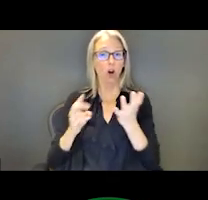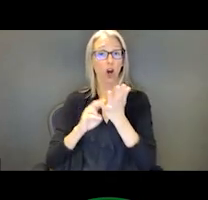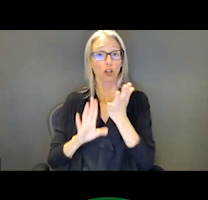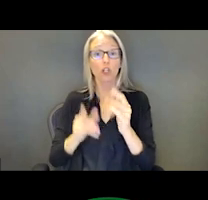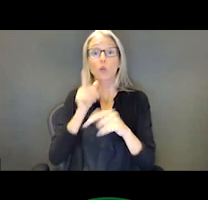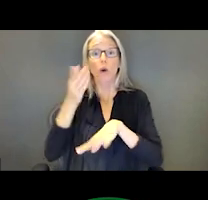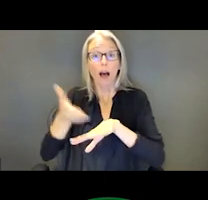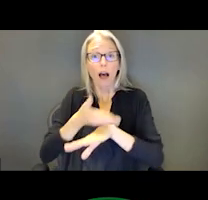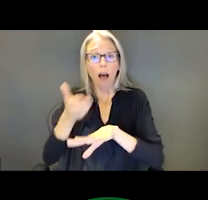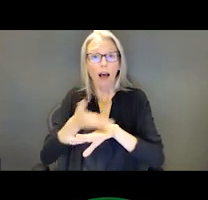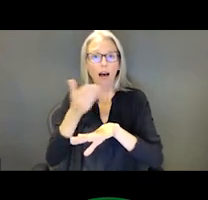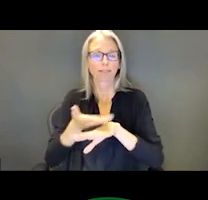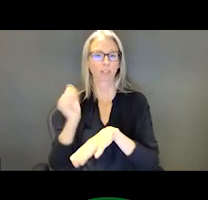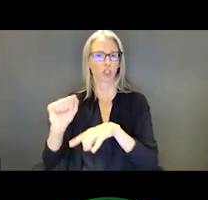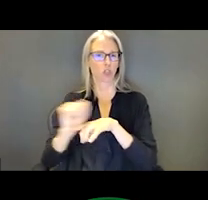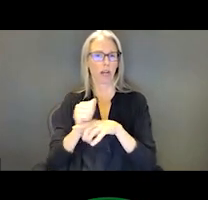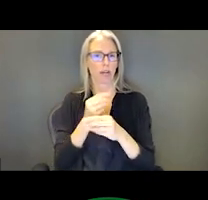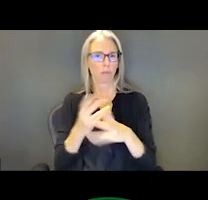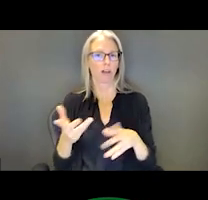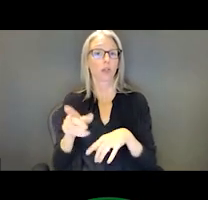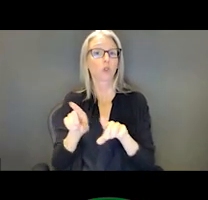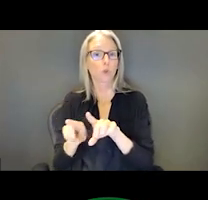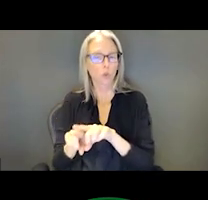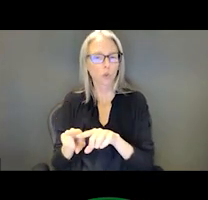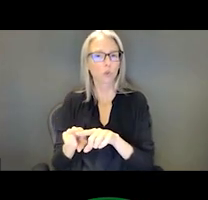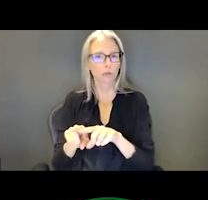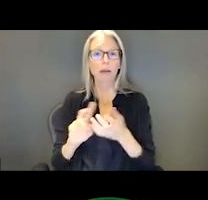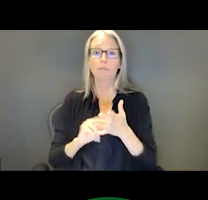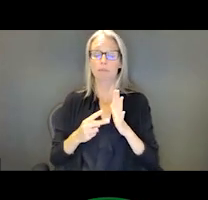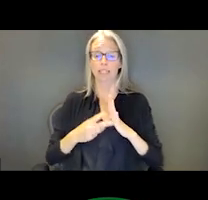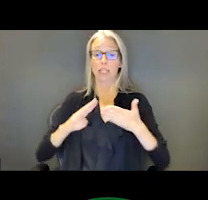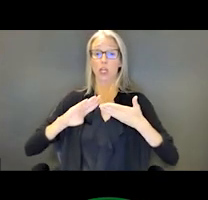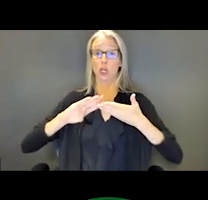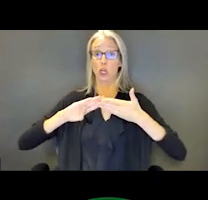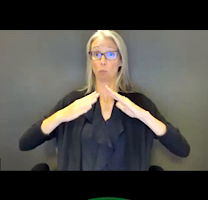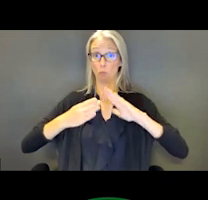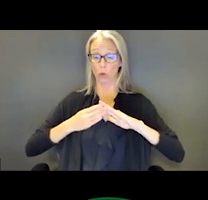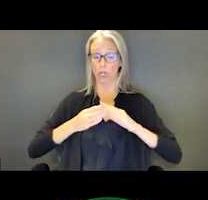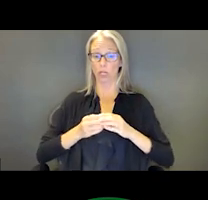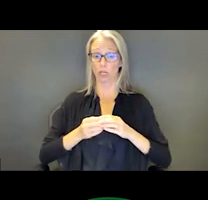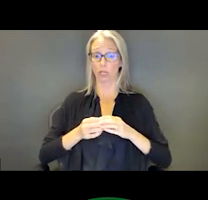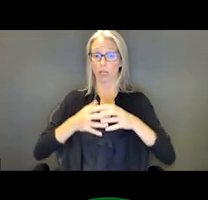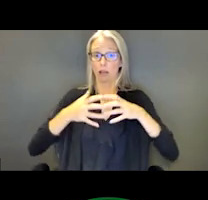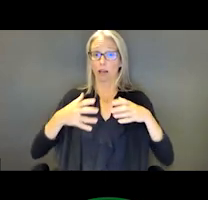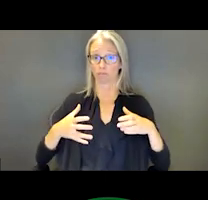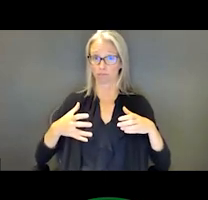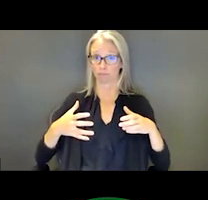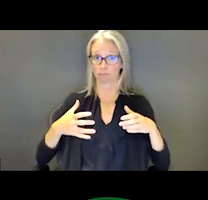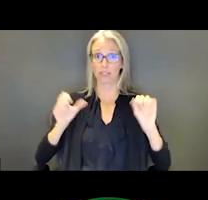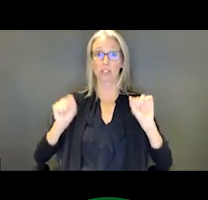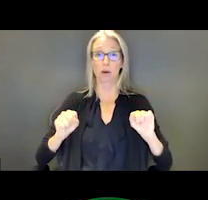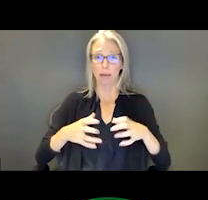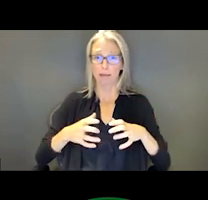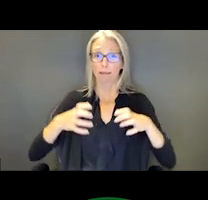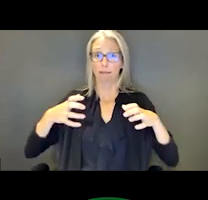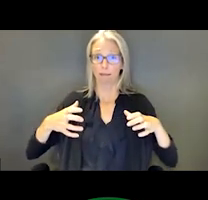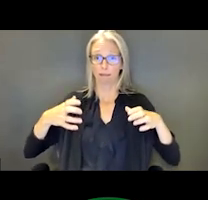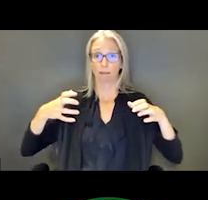And extends out into the individual towns and and the different projects. That those